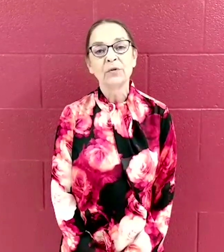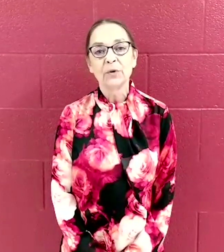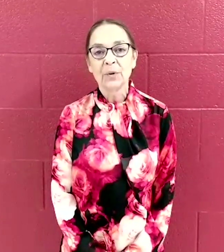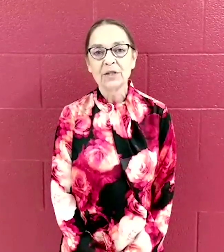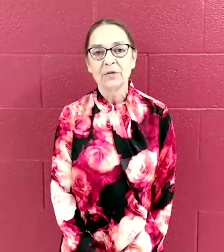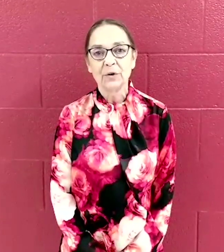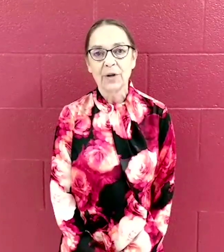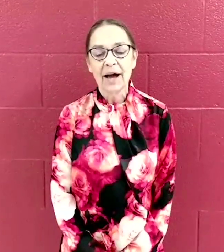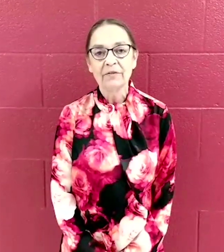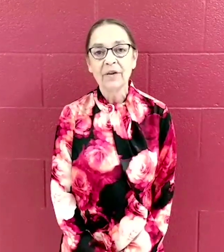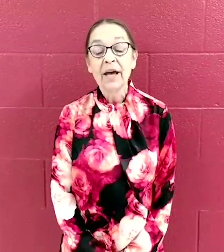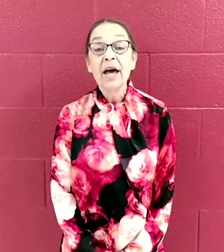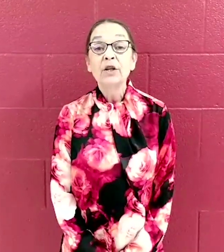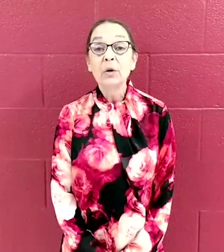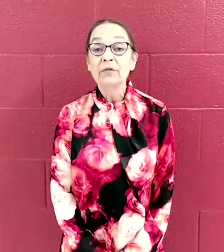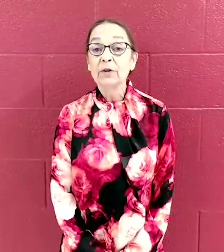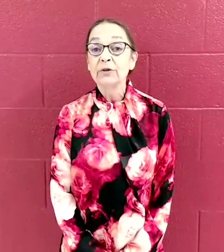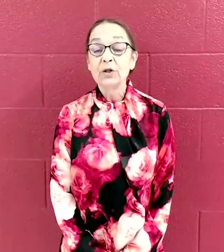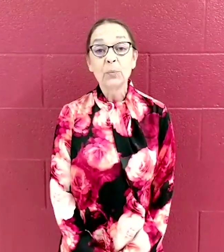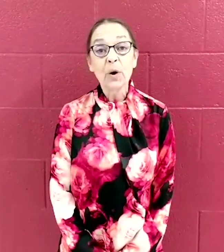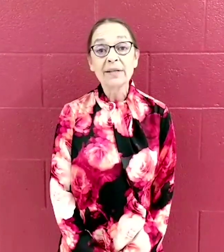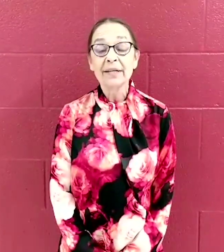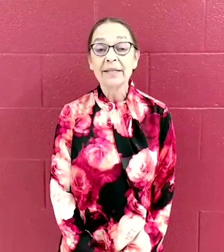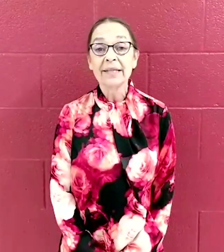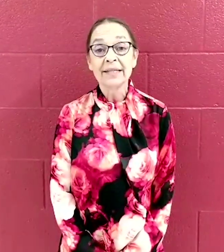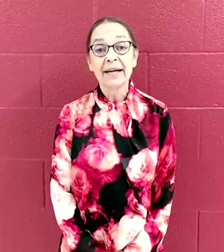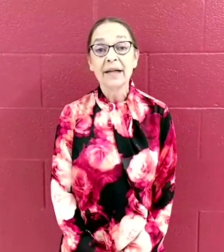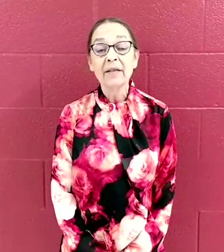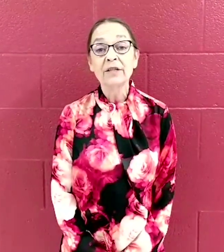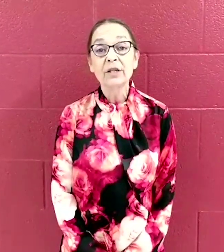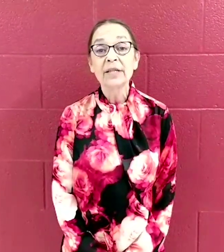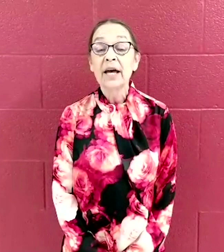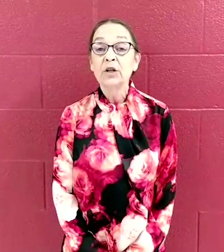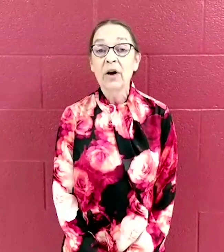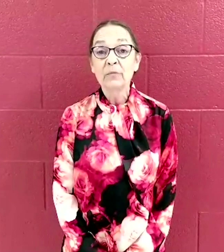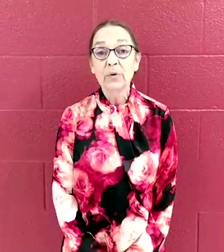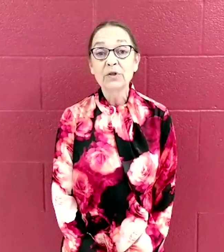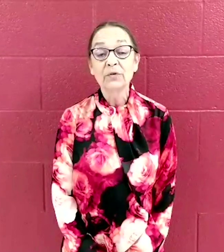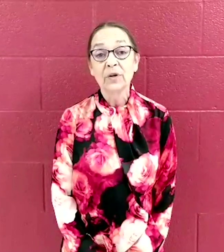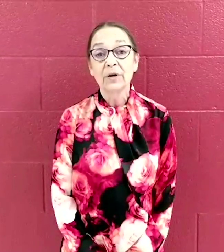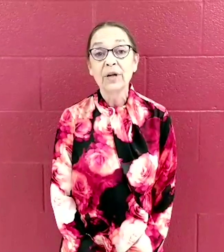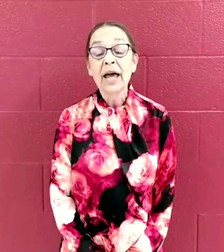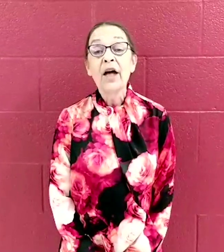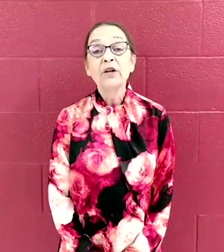for the rest of your life you have learned new processes and technologies you have persevered